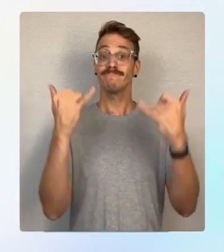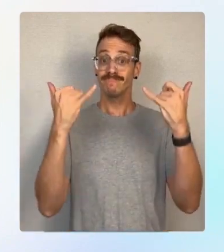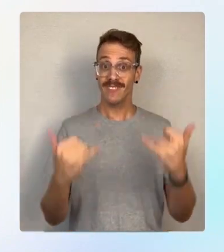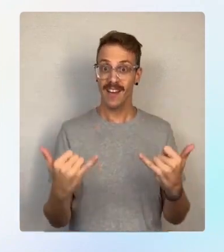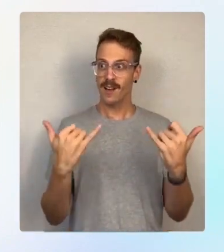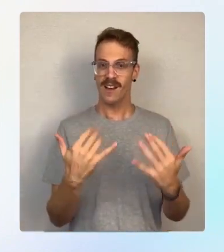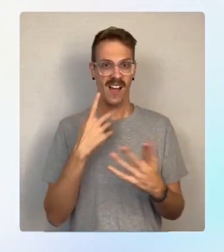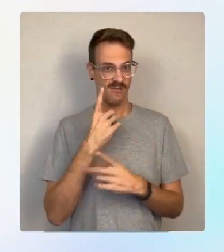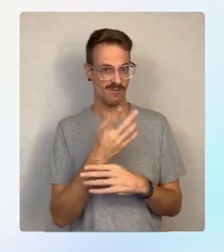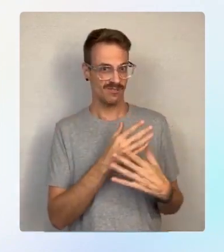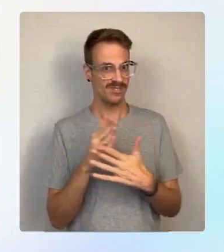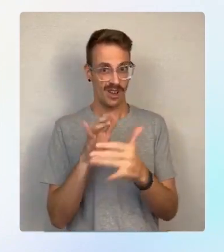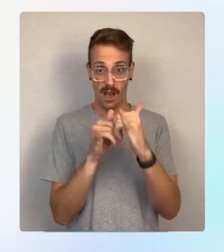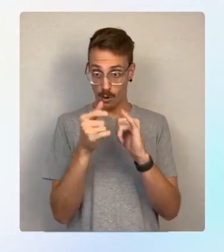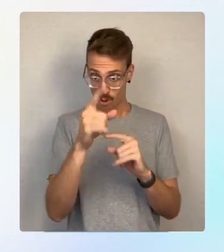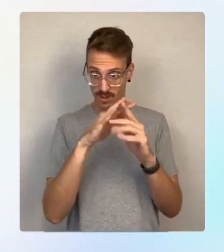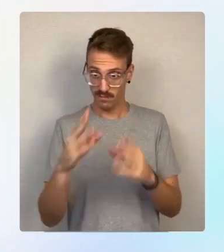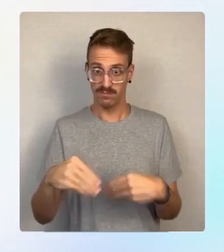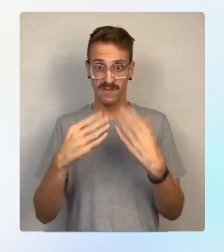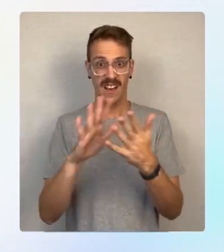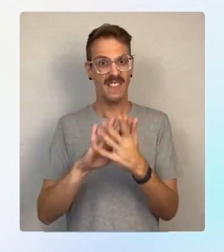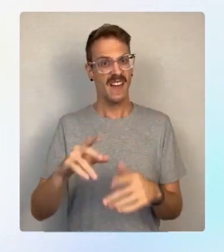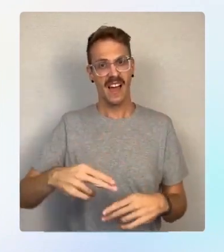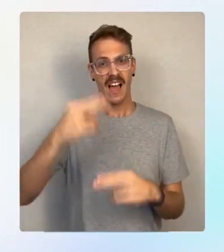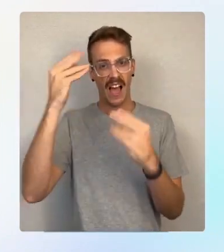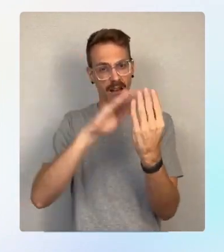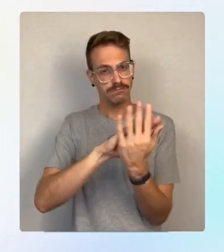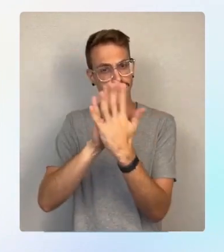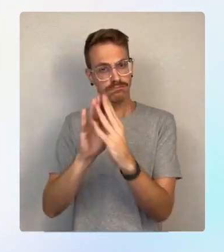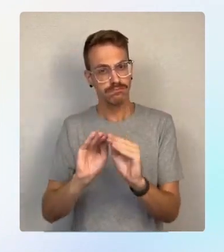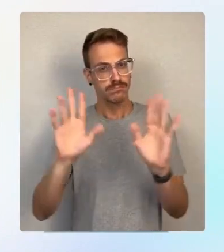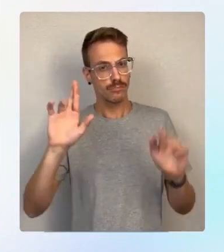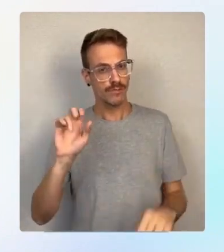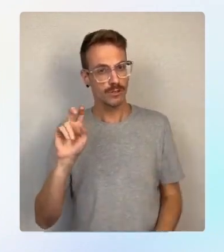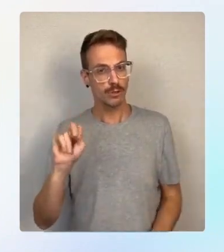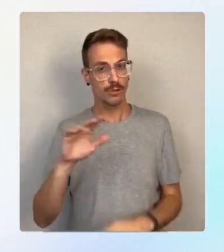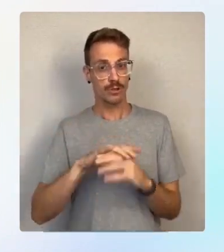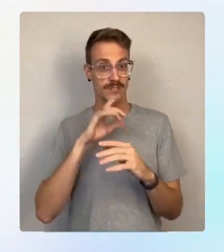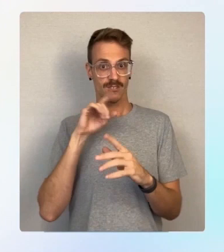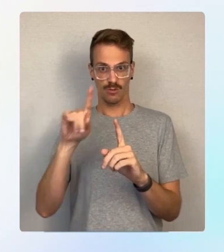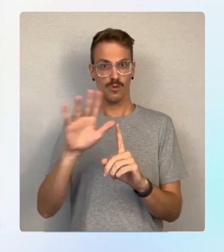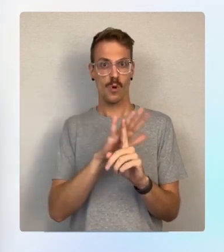can bring high resolution color passthrough into your apps on Meta Quest Pro.